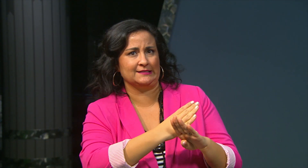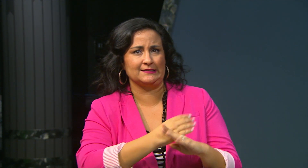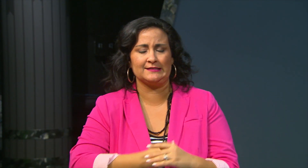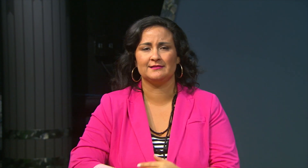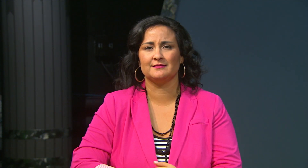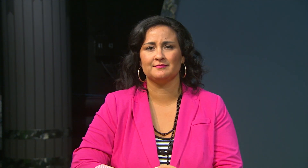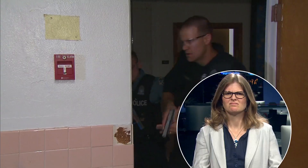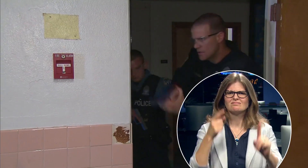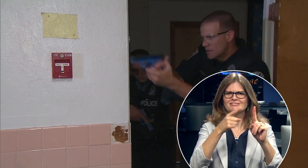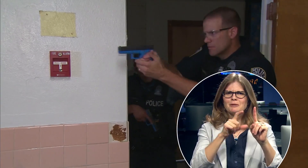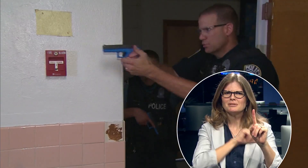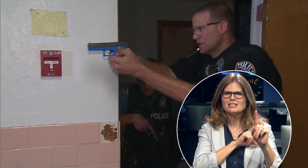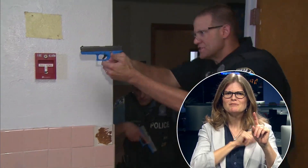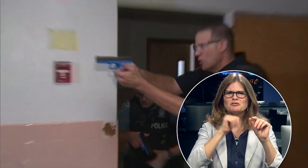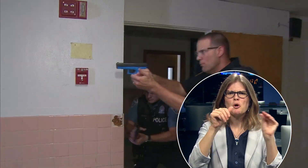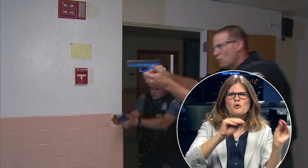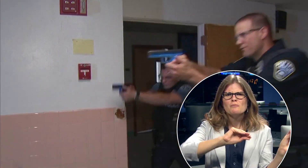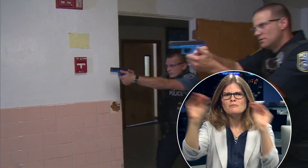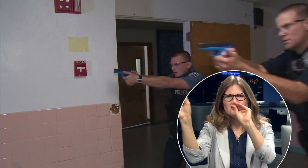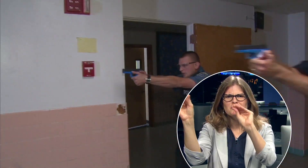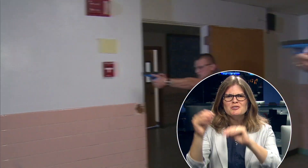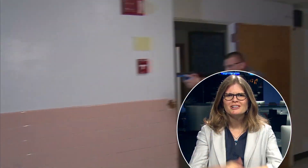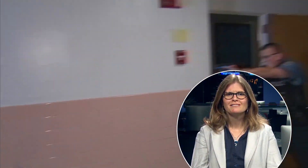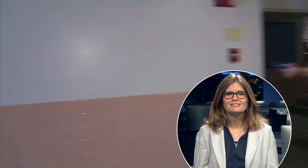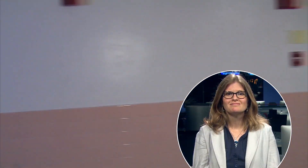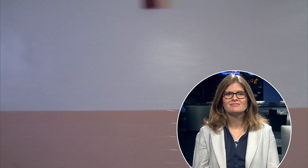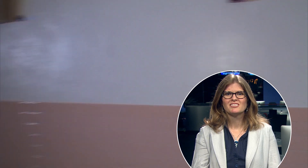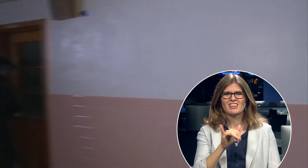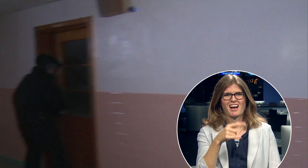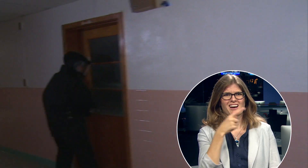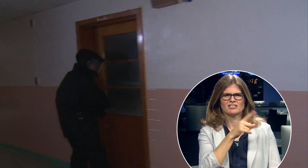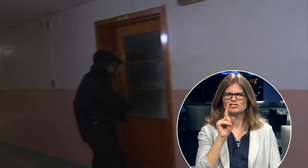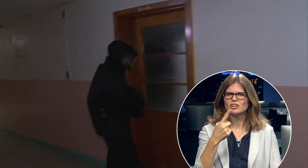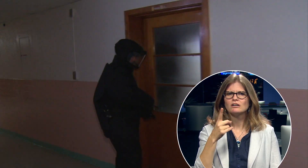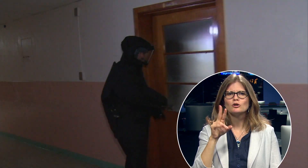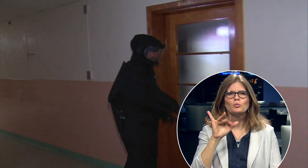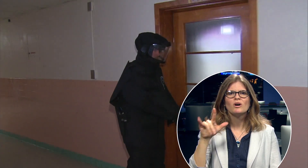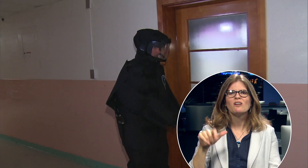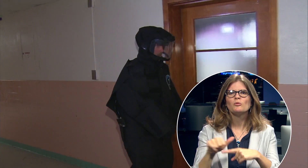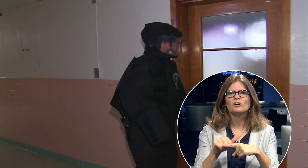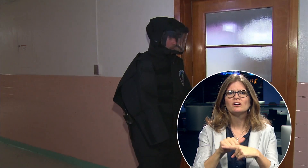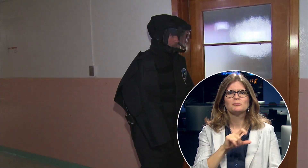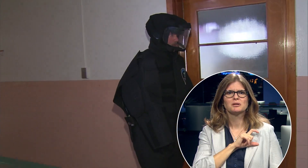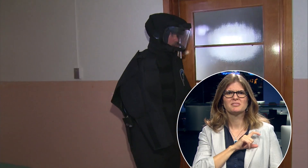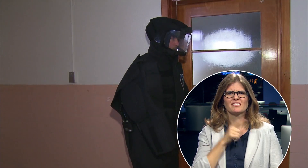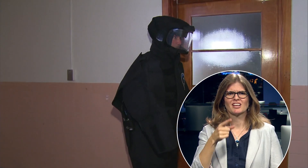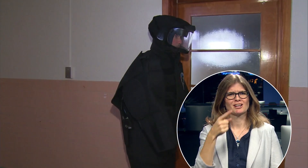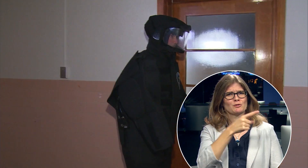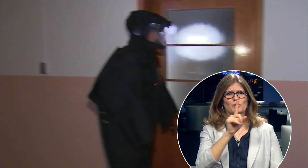Video: "Police! Don't move!" This is only a drill. Police in Arlington